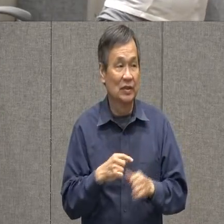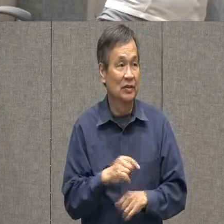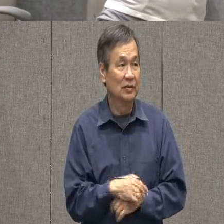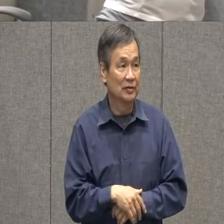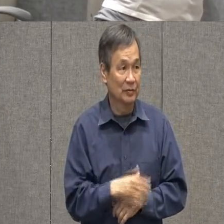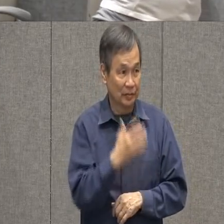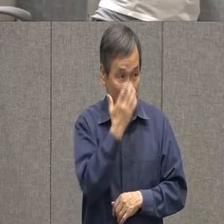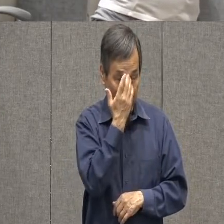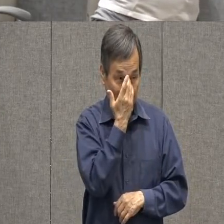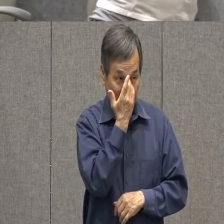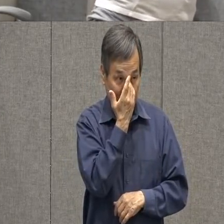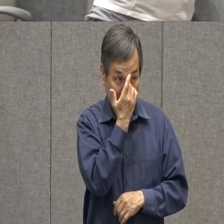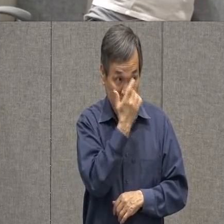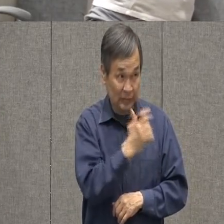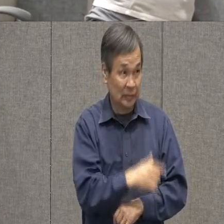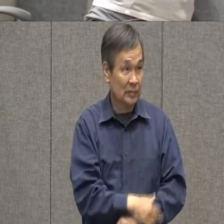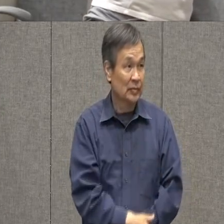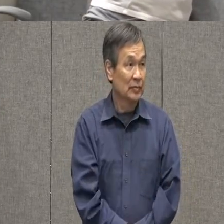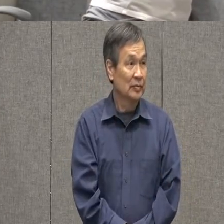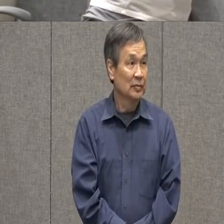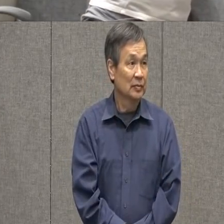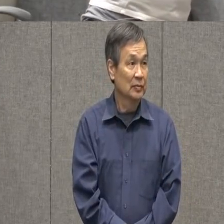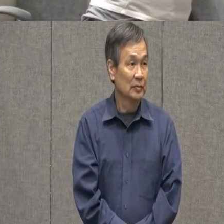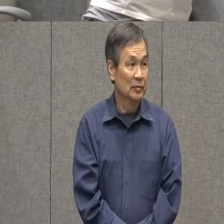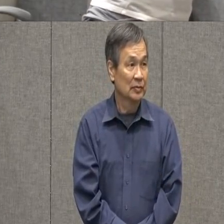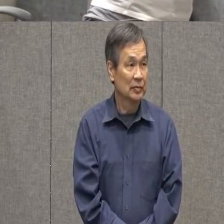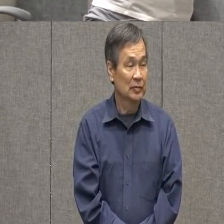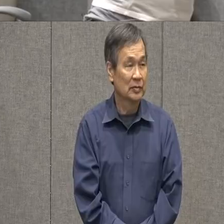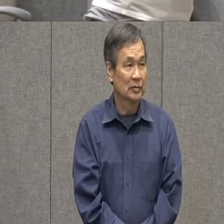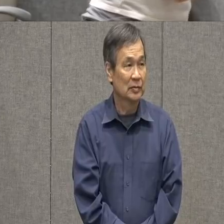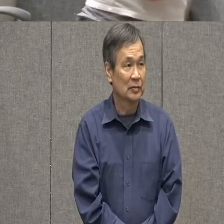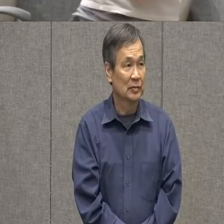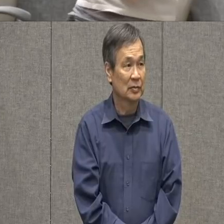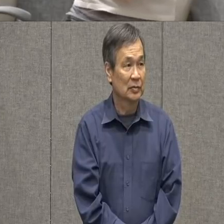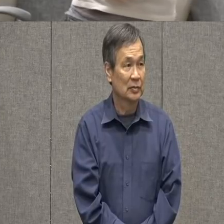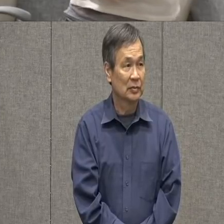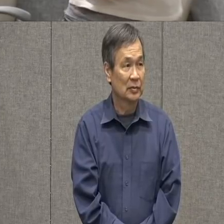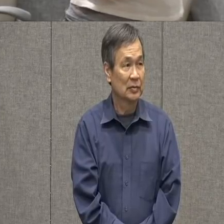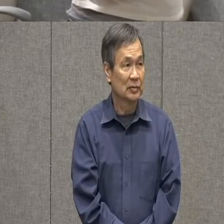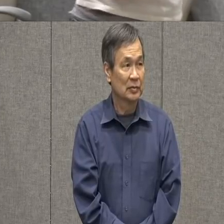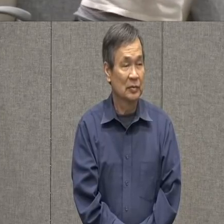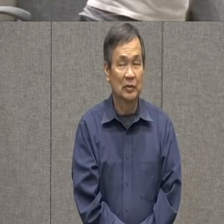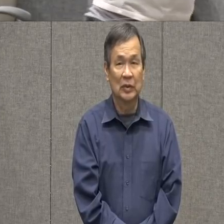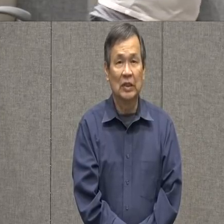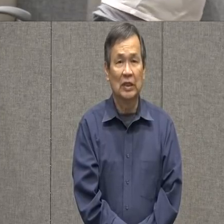so I can draw a straight line. And then her arms sort of angle out to the side. That might be too long later,